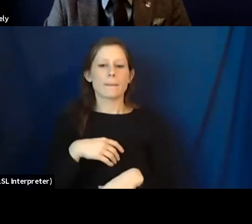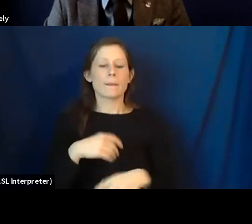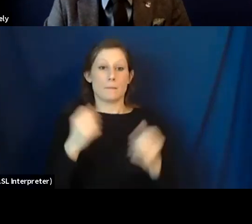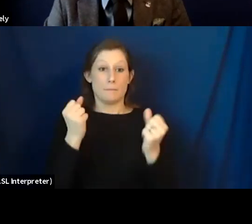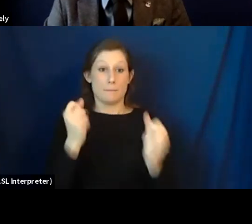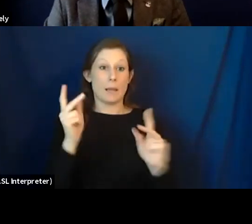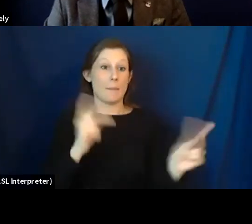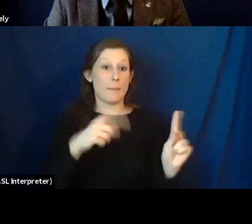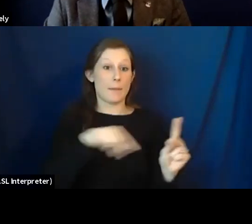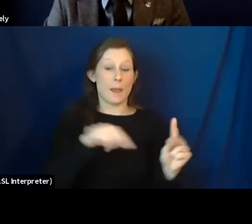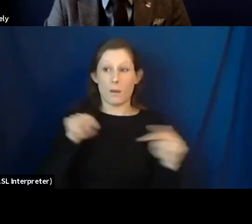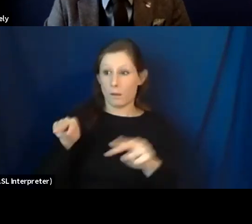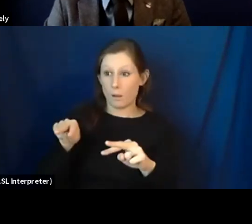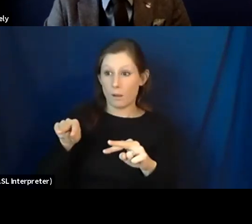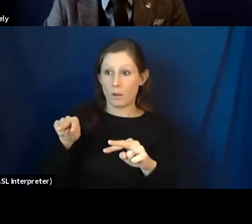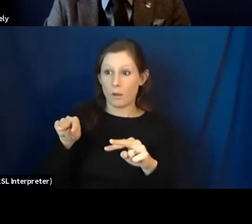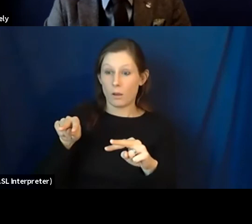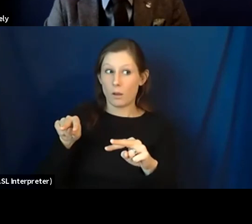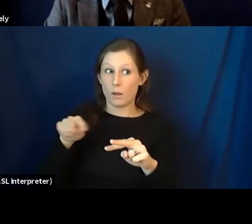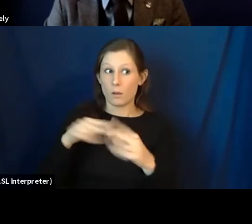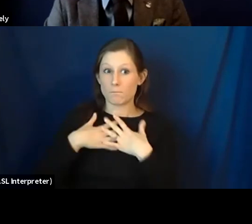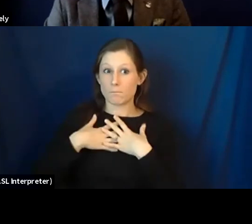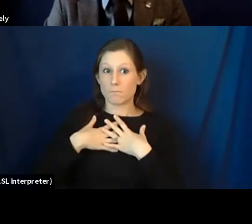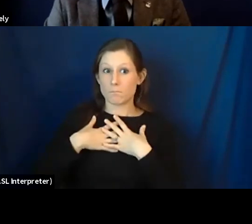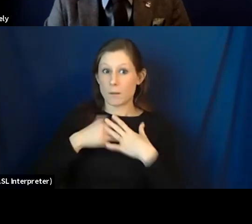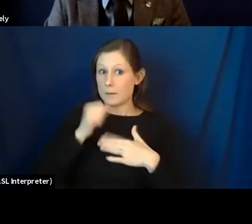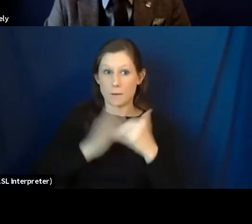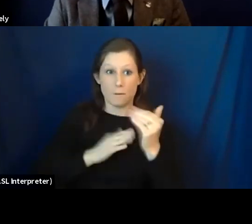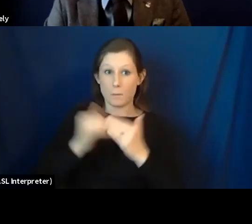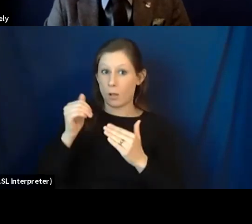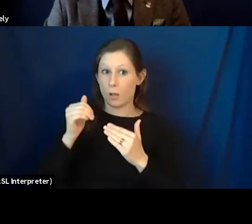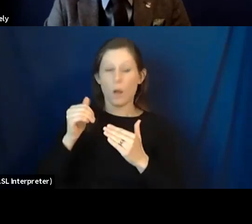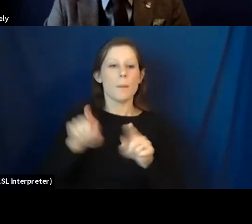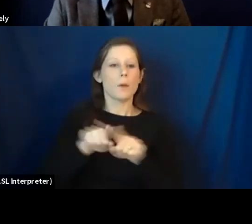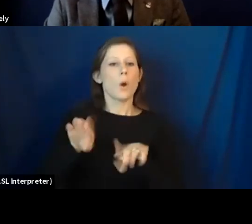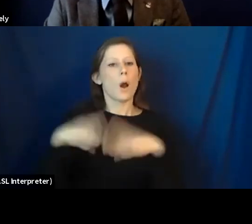edge but it also opened up a lot of ways to think about things and and i i kind of feel